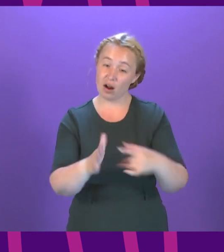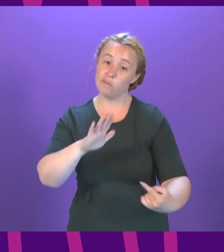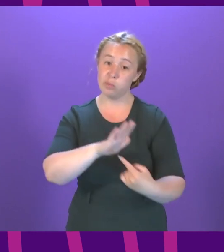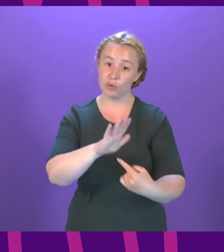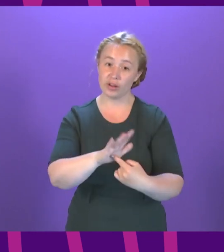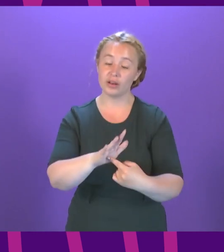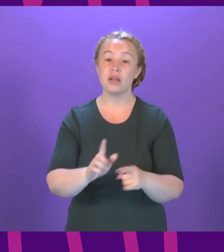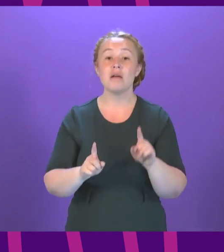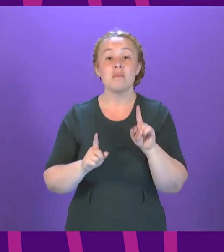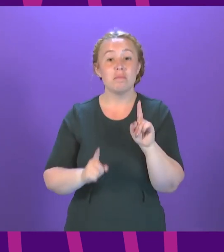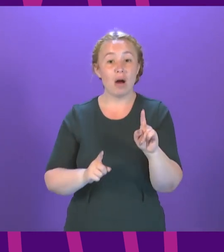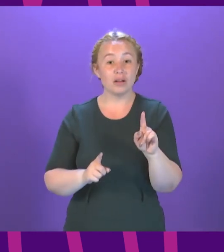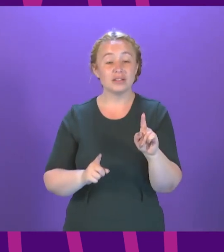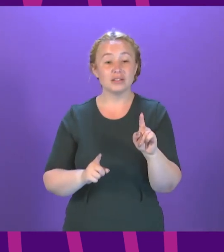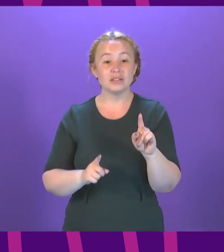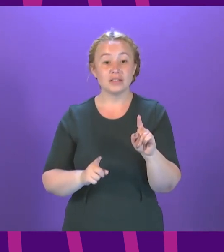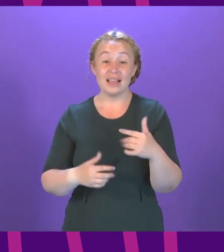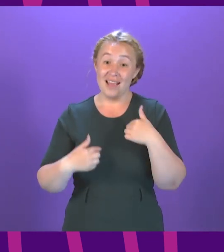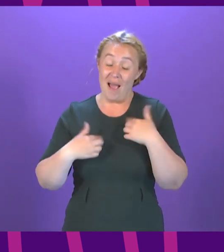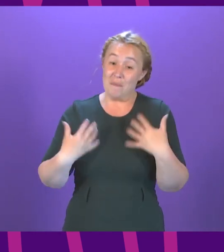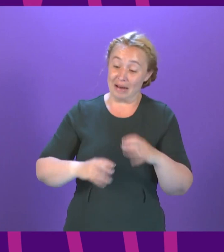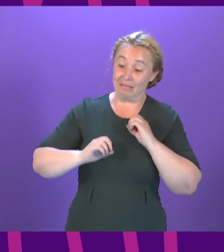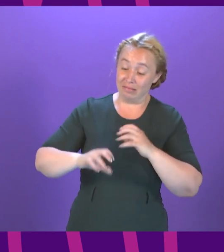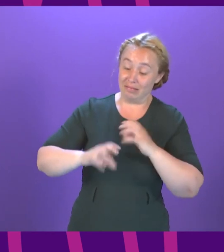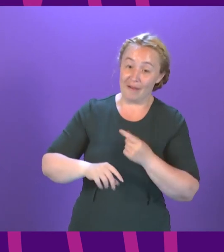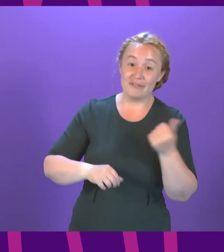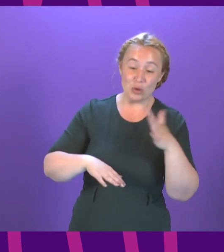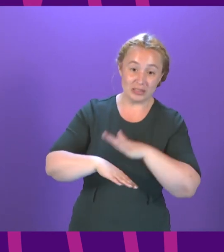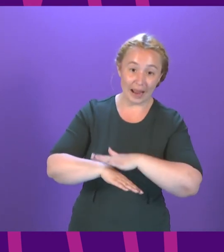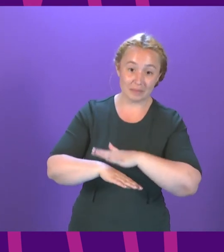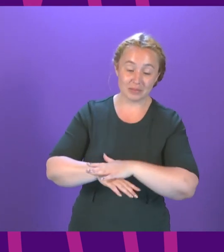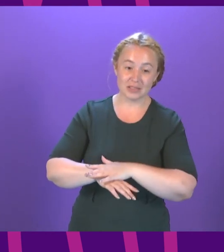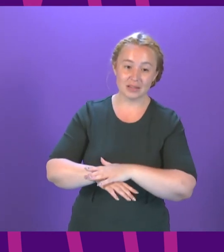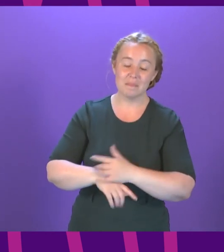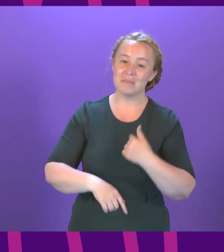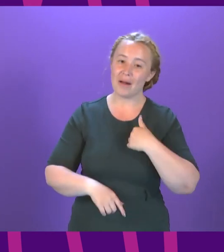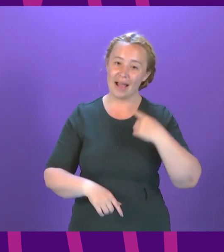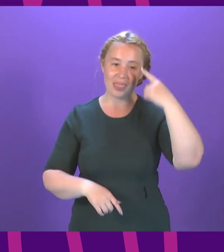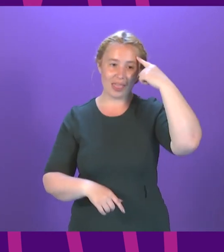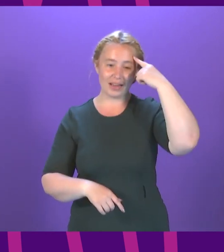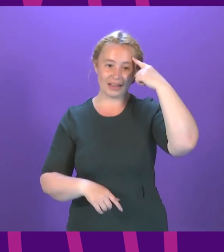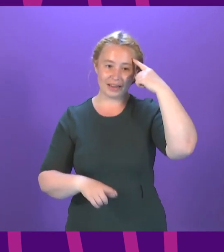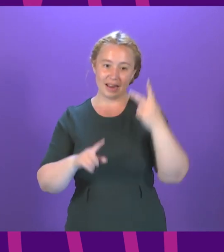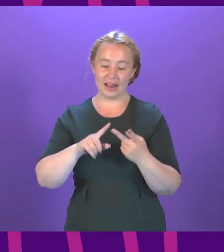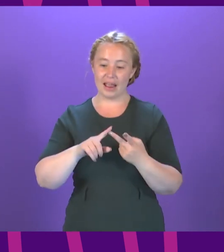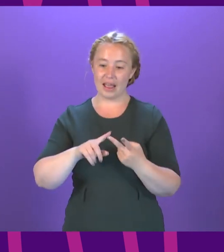I go back to the fundamental point that I have made to several members. It would be wrong for any member not to be concerned about pressure on our health